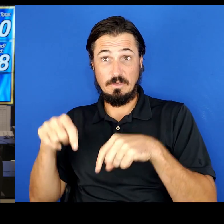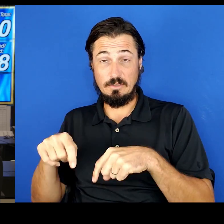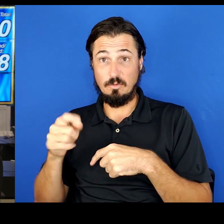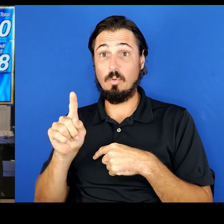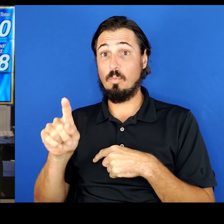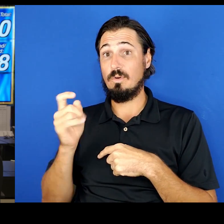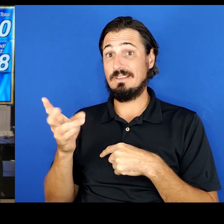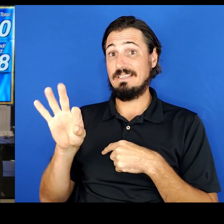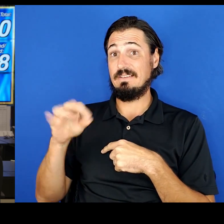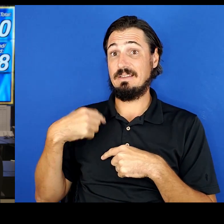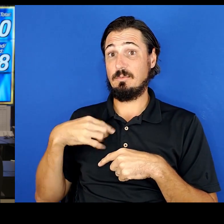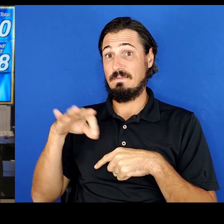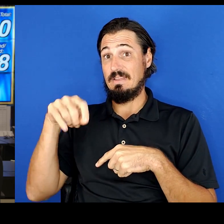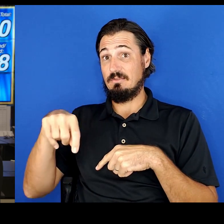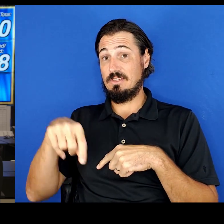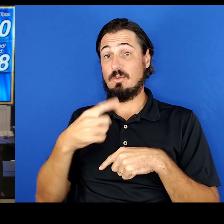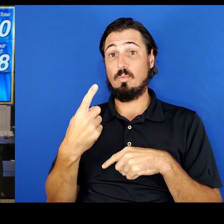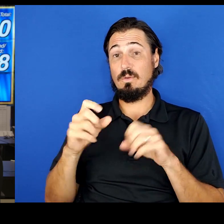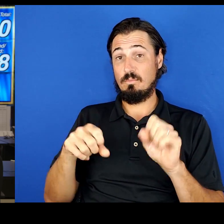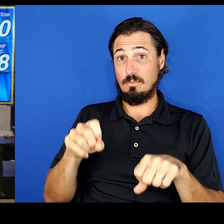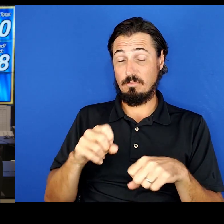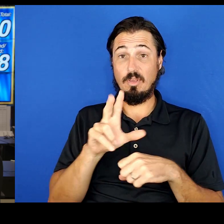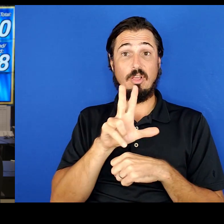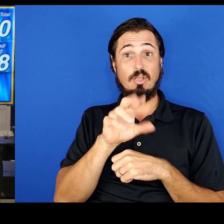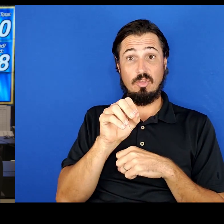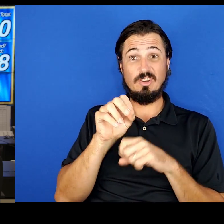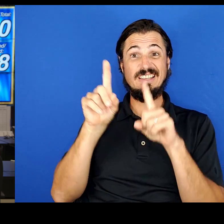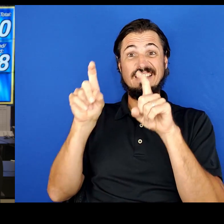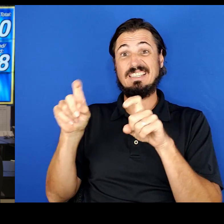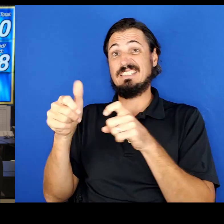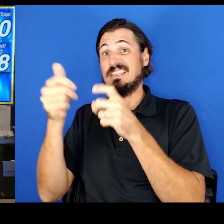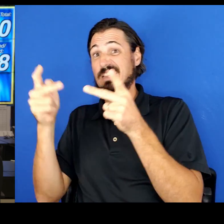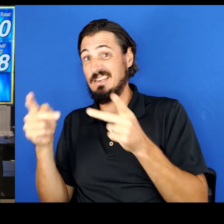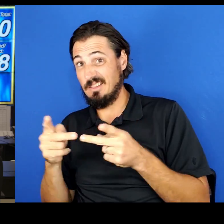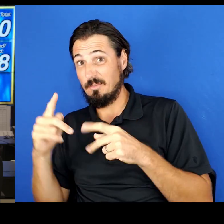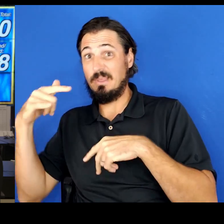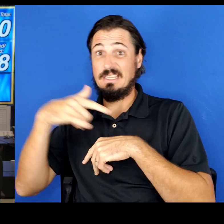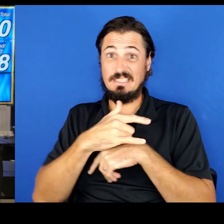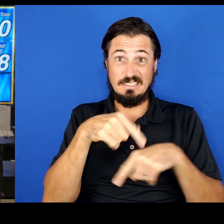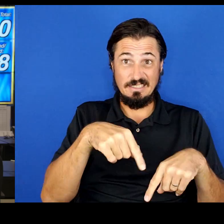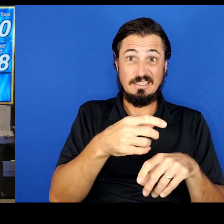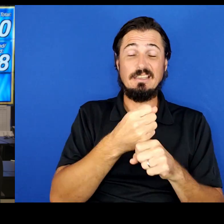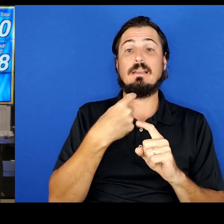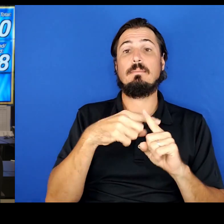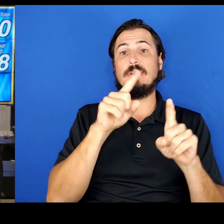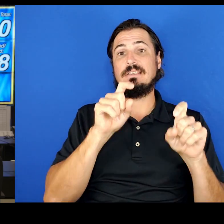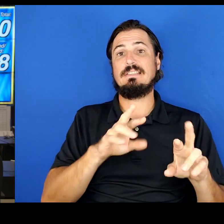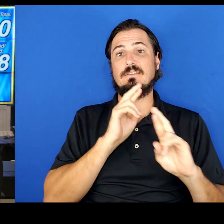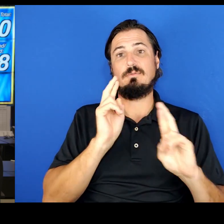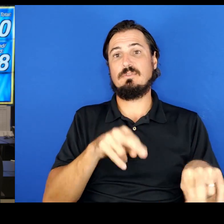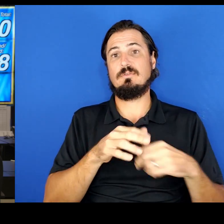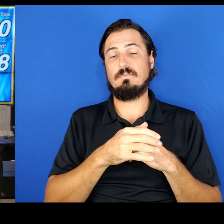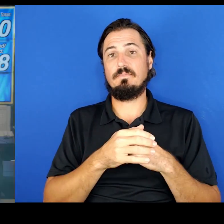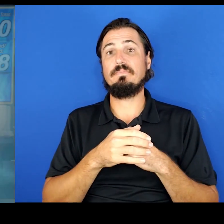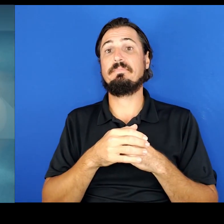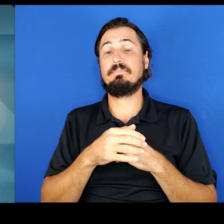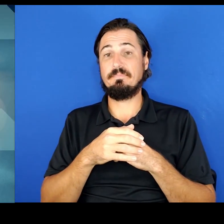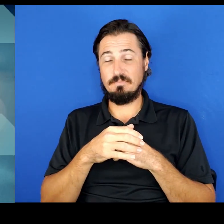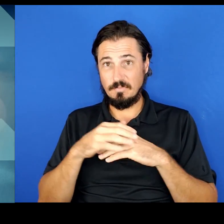179 confirmed locally, 1 probable, and 30 tested elsewhere but reported after arrival on island.